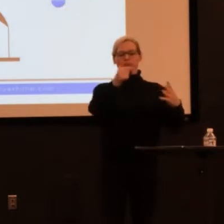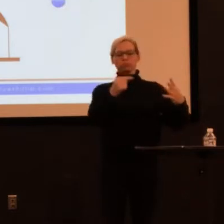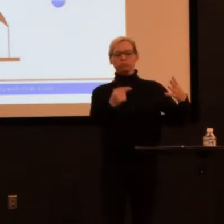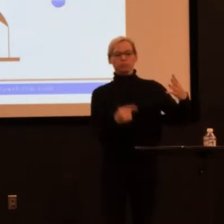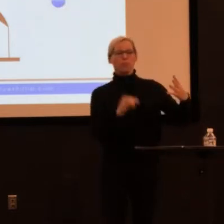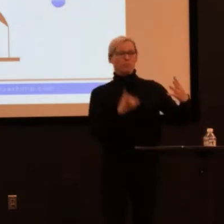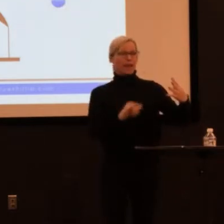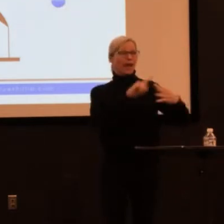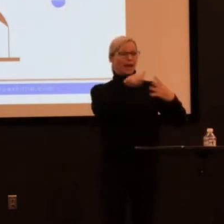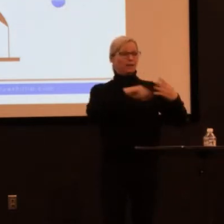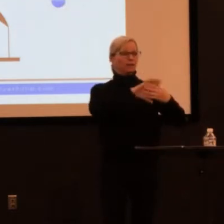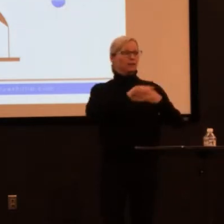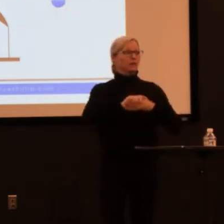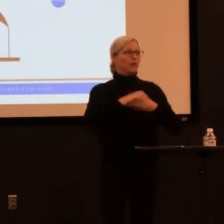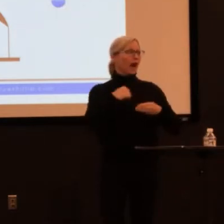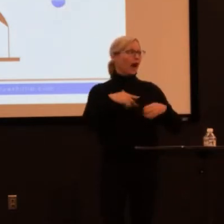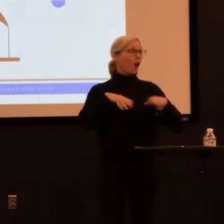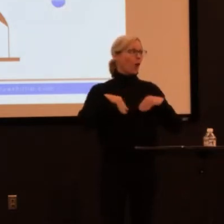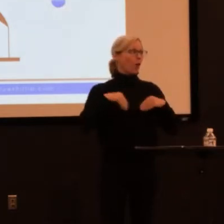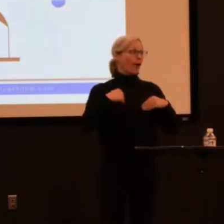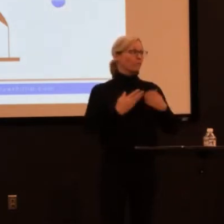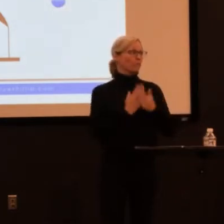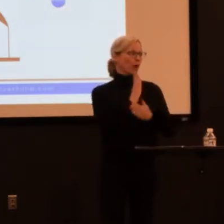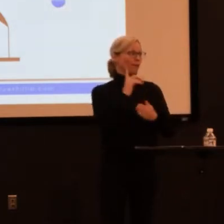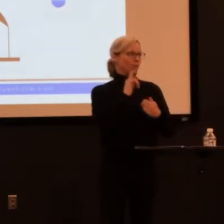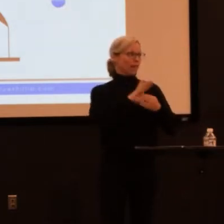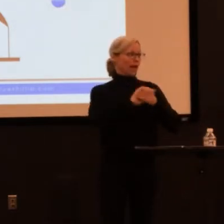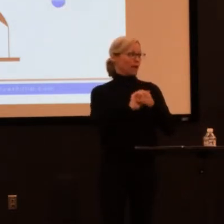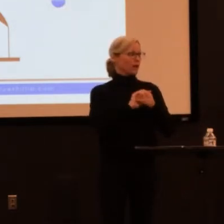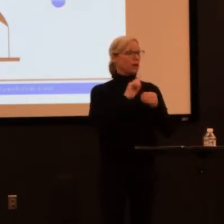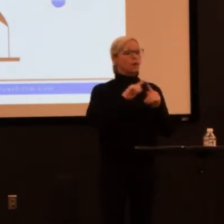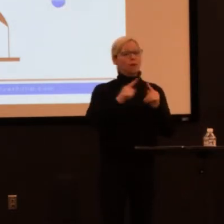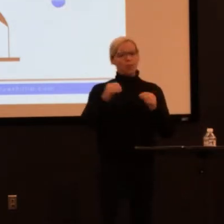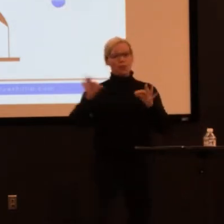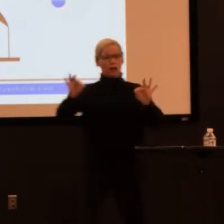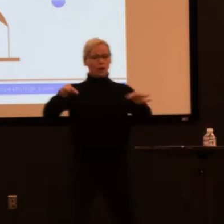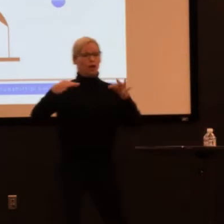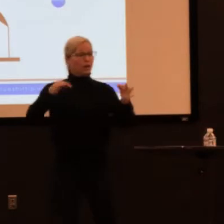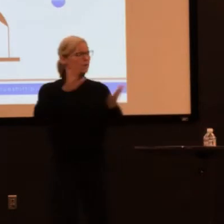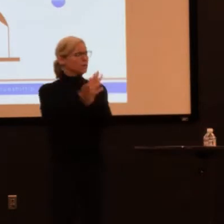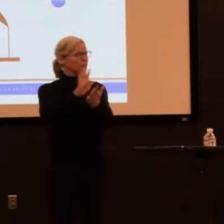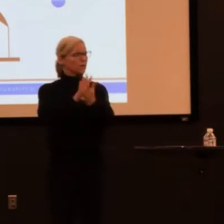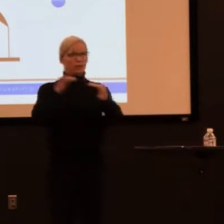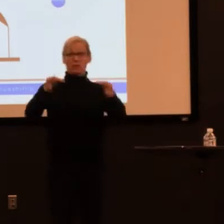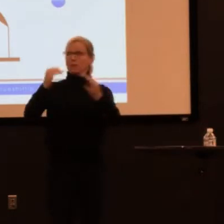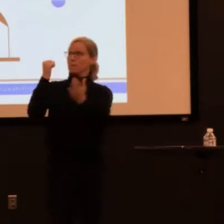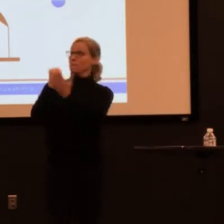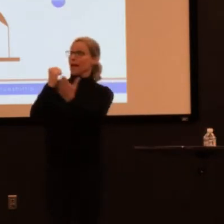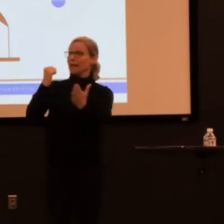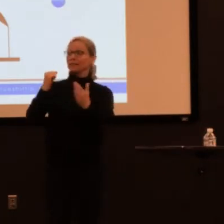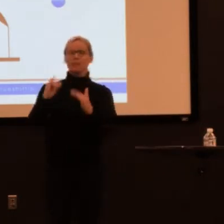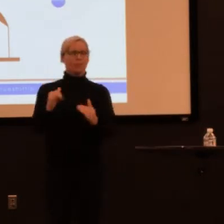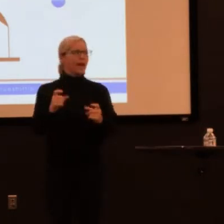But the document gives you legal rights and that's really what you own, are the legal rights.